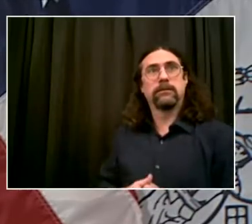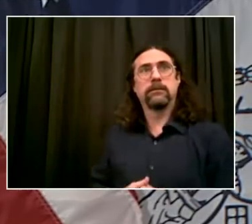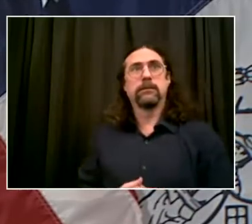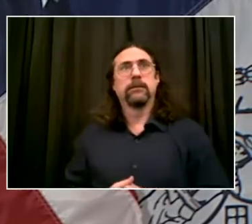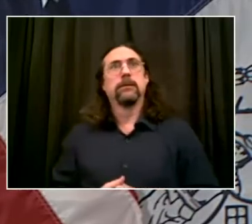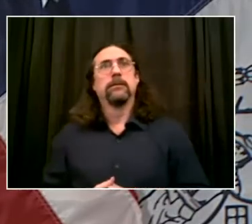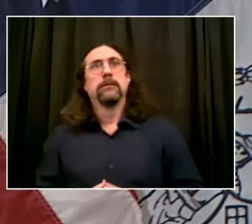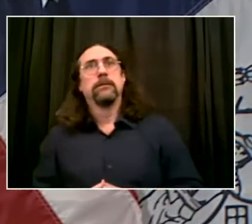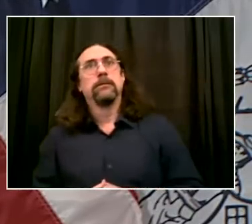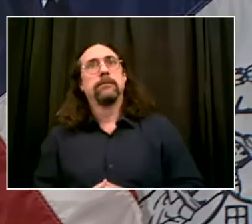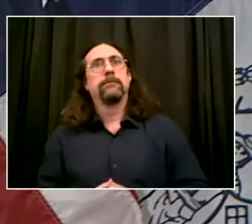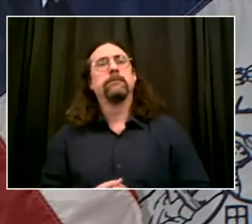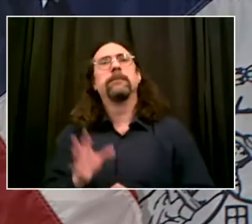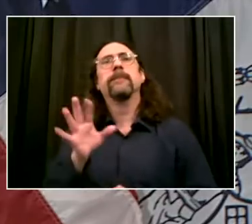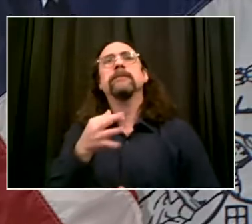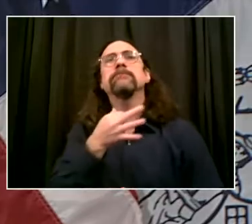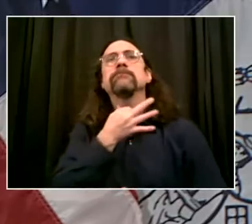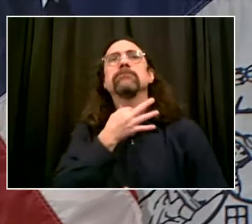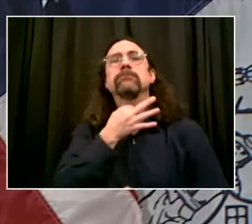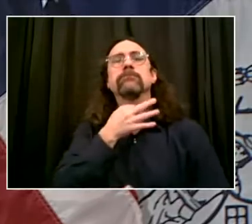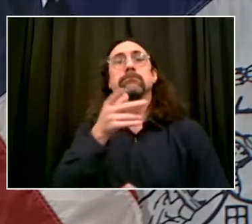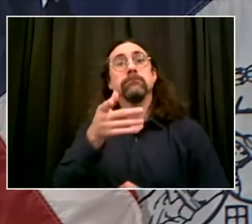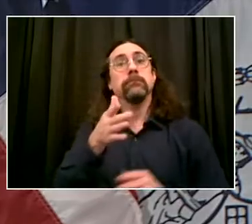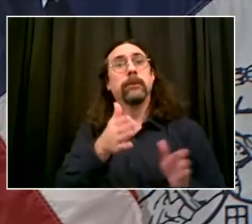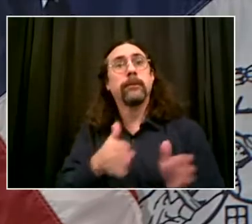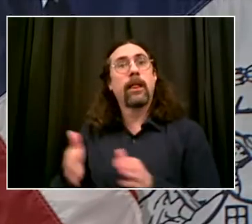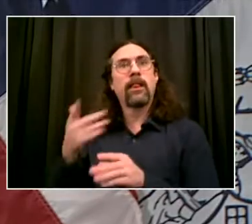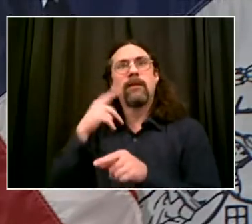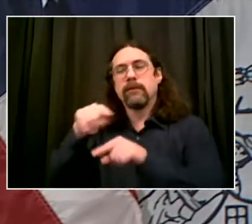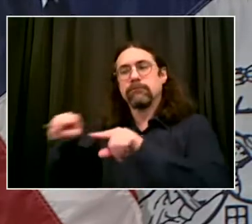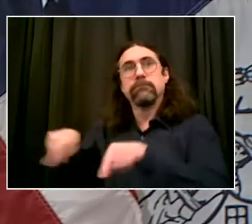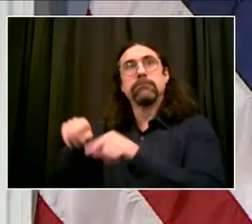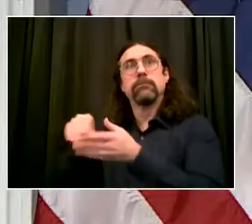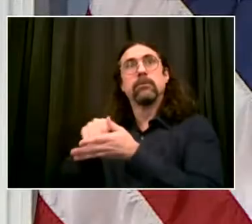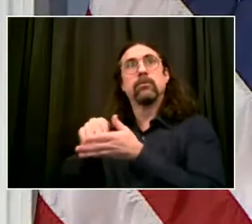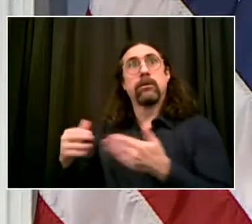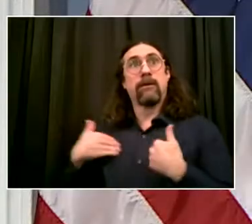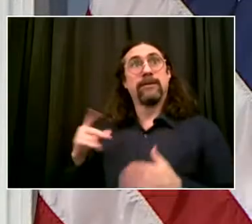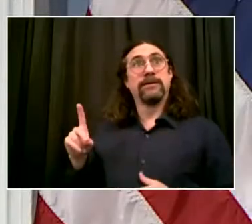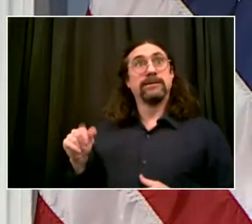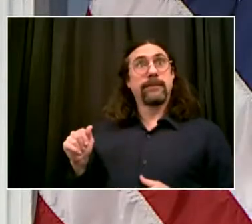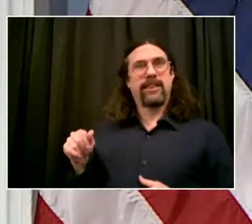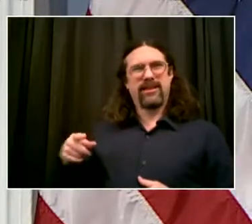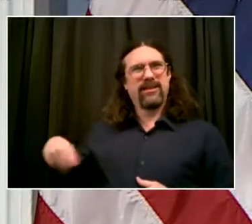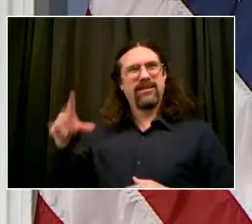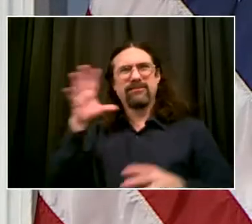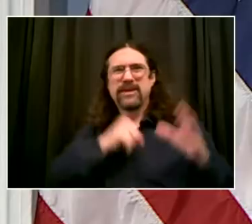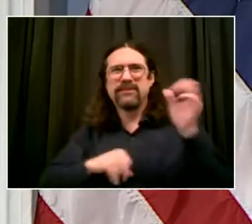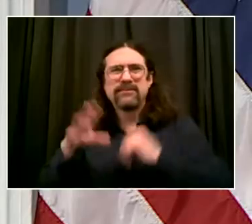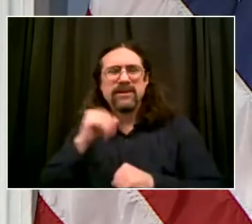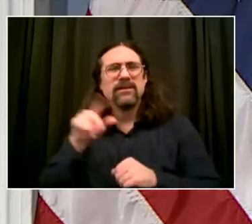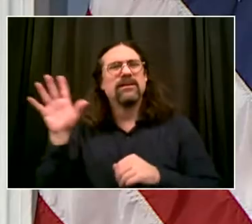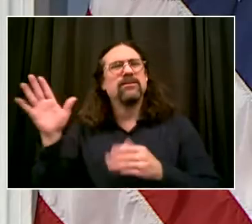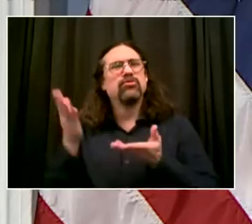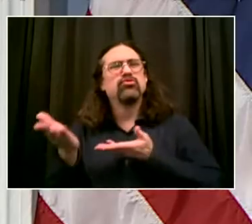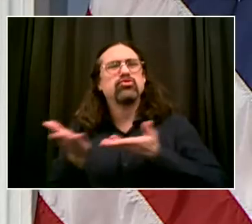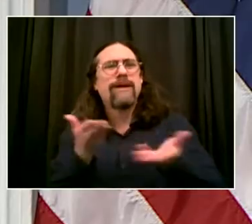SO THERE ALSO PLAN STUDENTS OF DISABIBIILTIES TO GET MAKEUP SERVICES. I DON'T SEE ANYTHING IN THIS